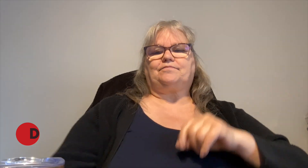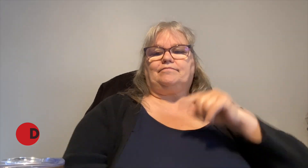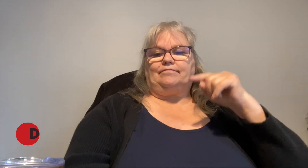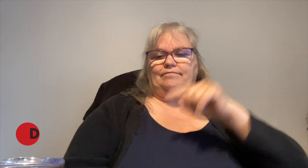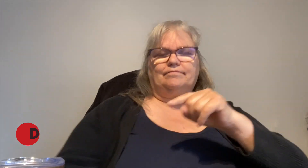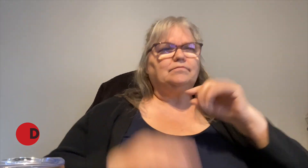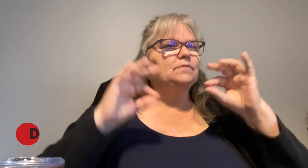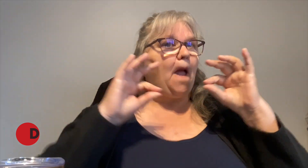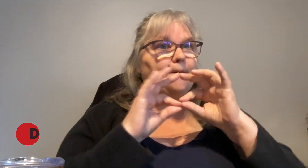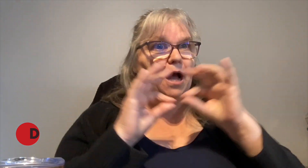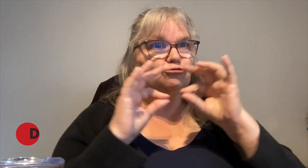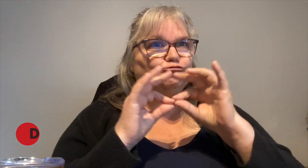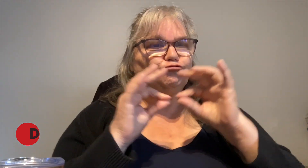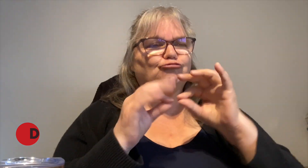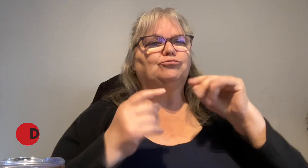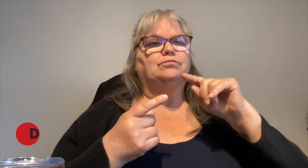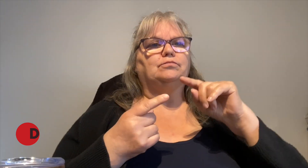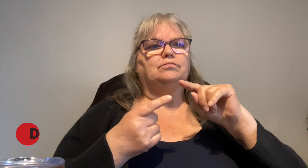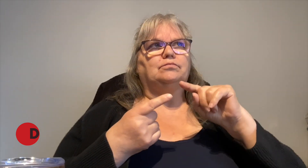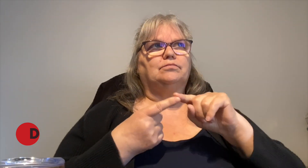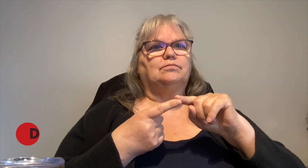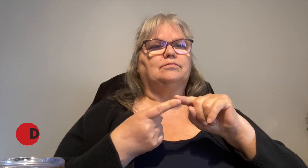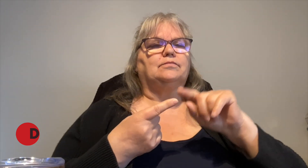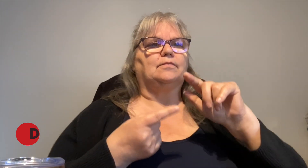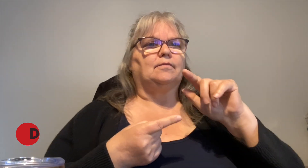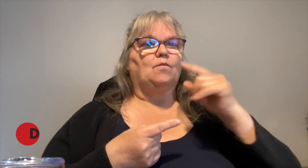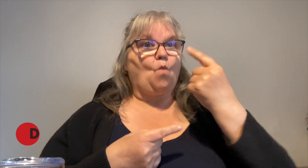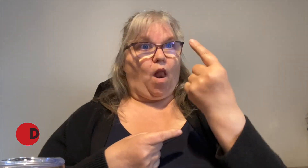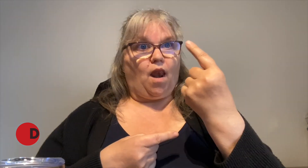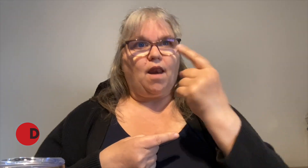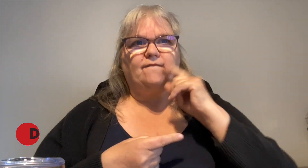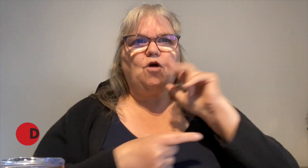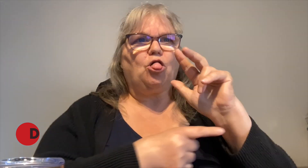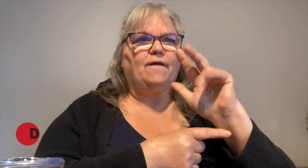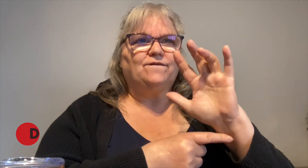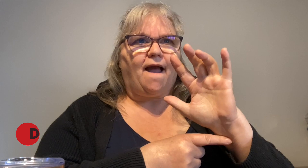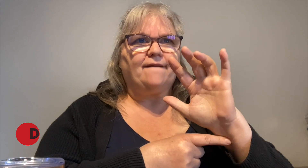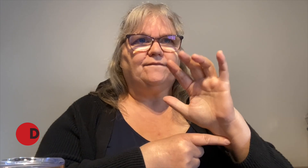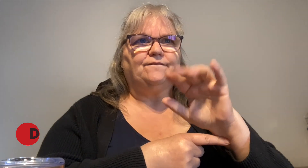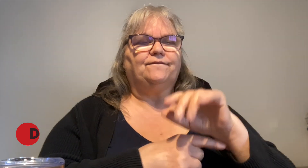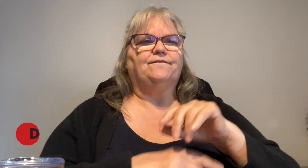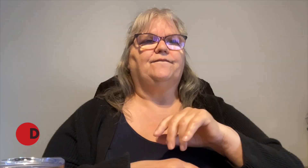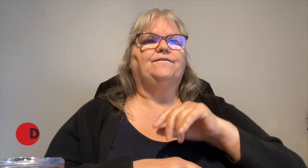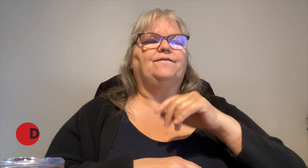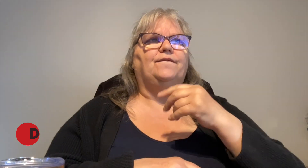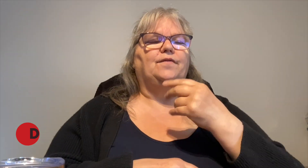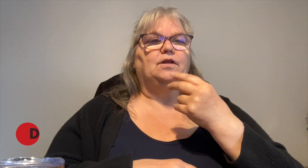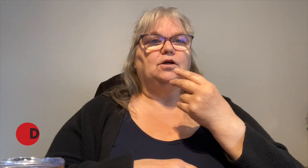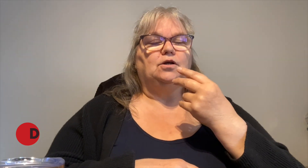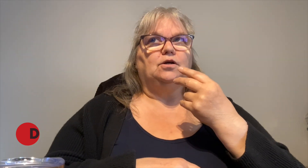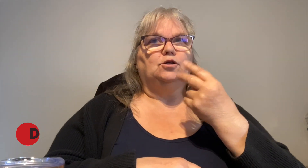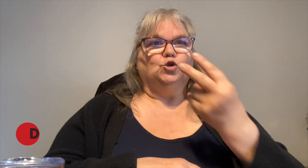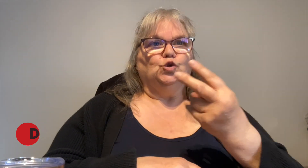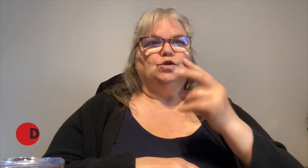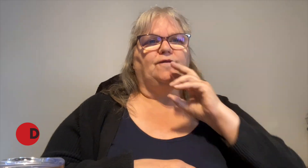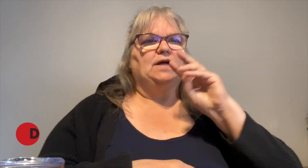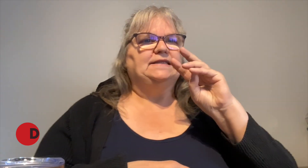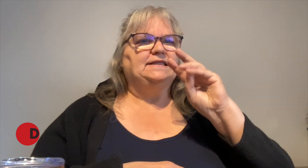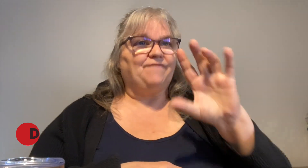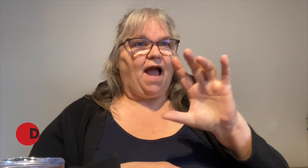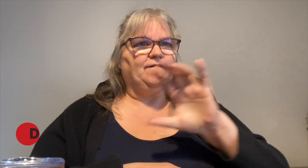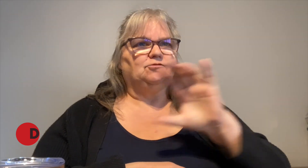One mug sells for $35 each, 2 for $65.